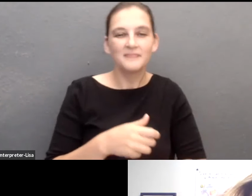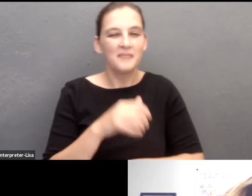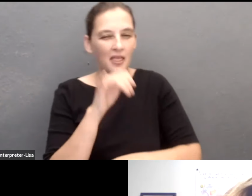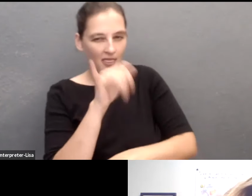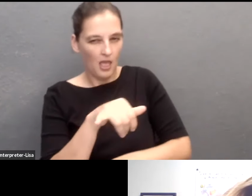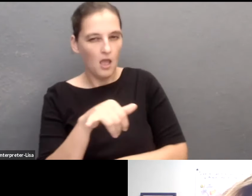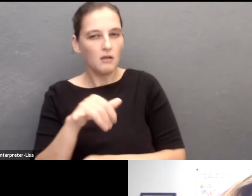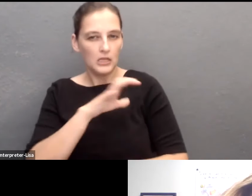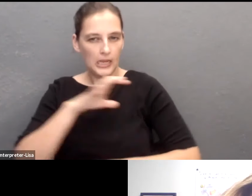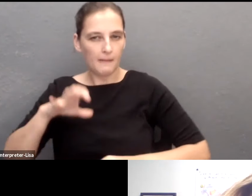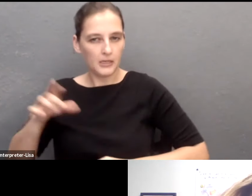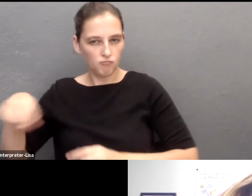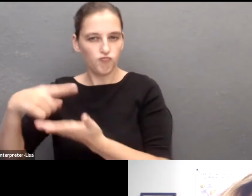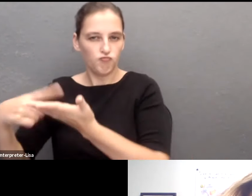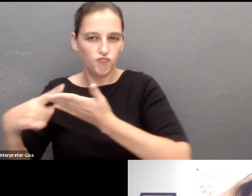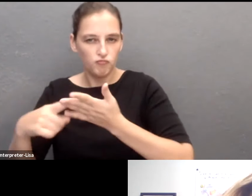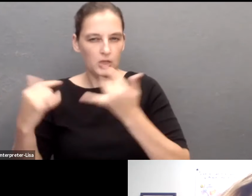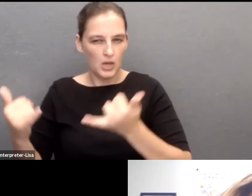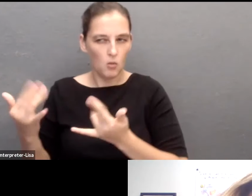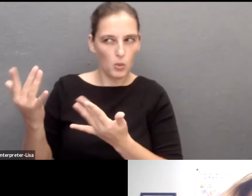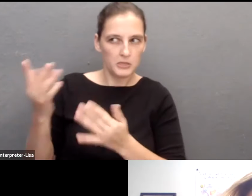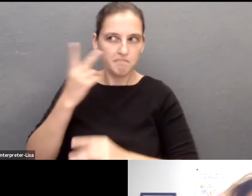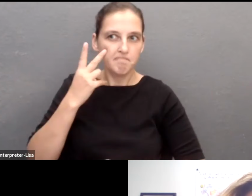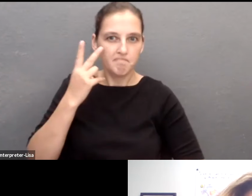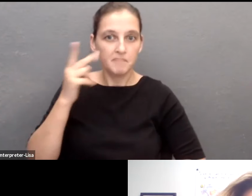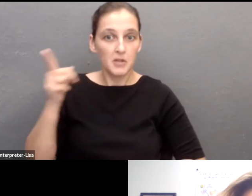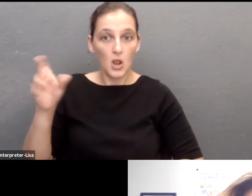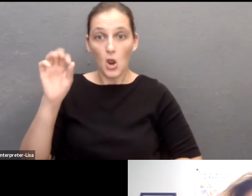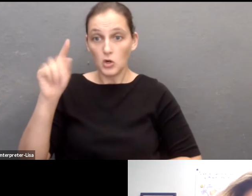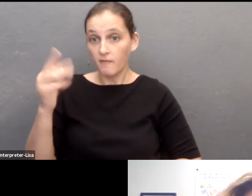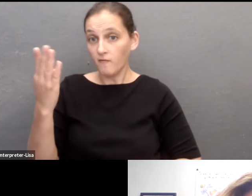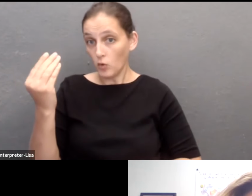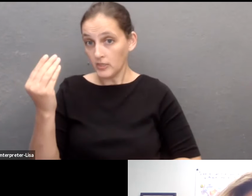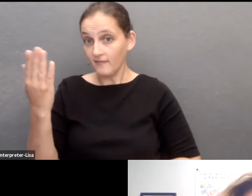to find out so on October 14 and 15th. They're going to start talking about that process,